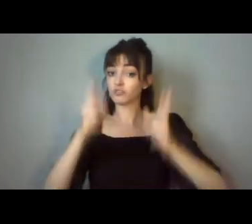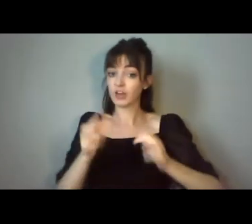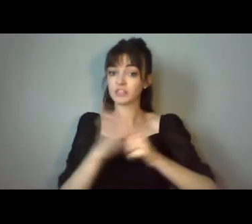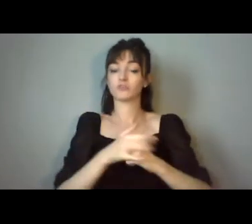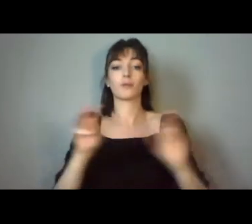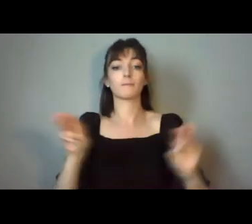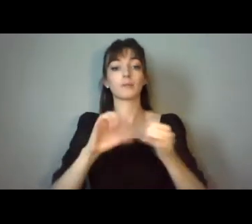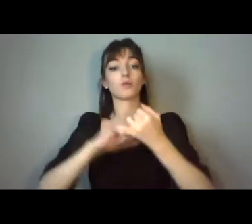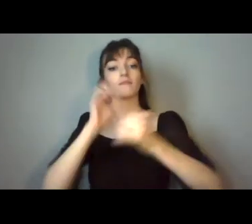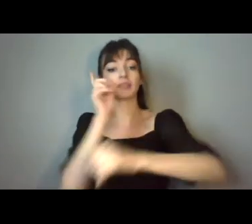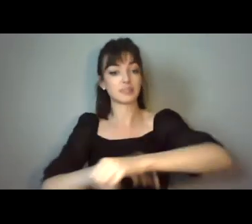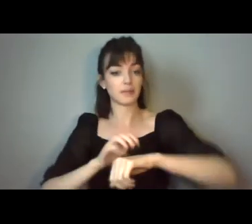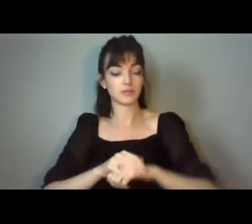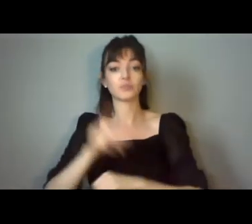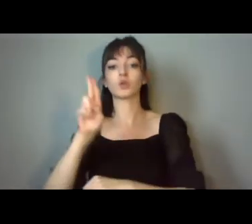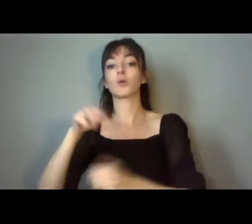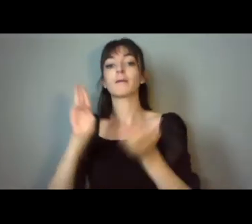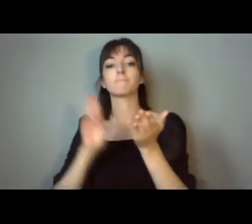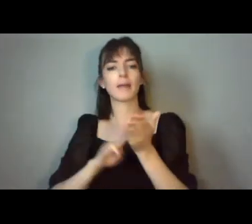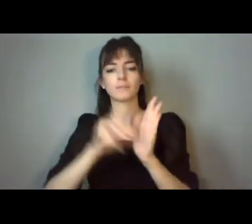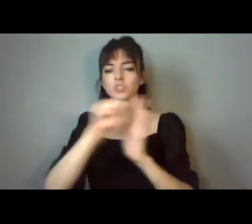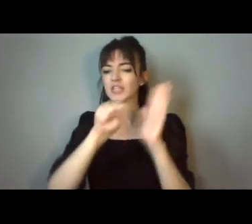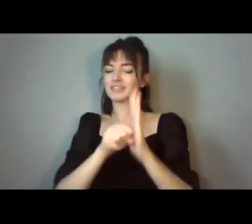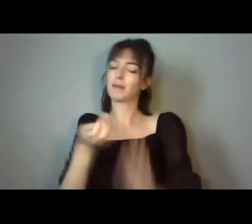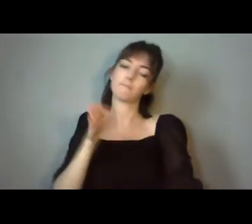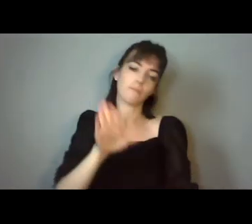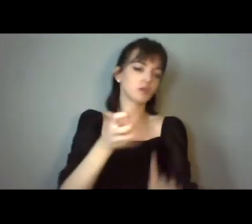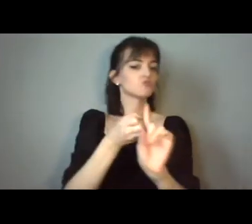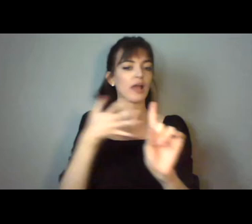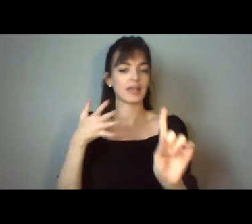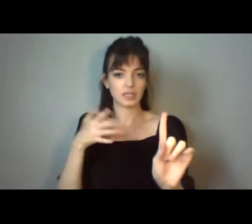UN Member States had to recognise that their established law,